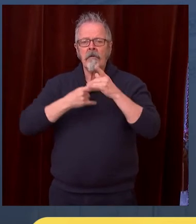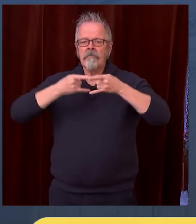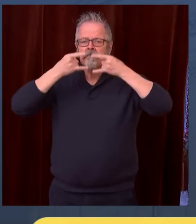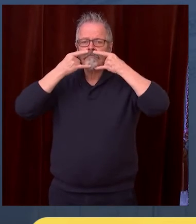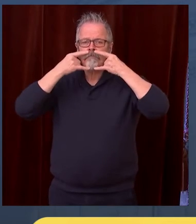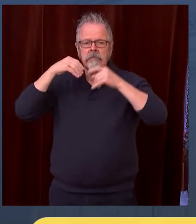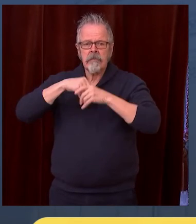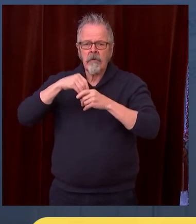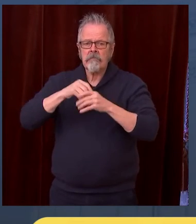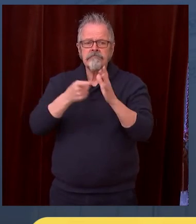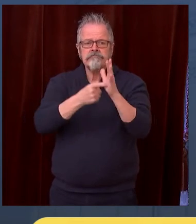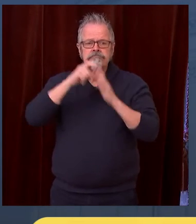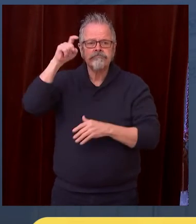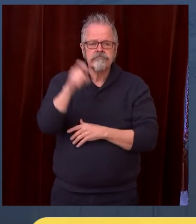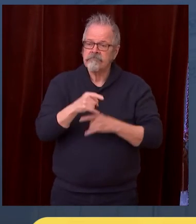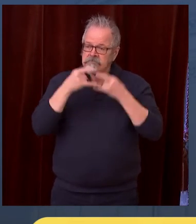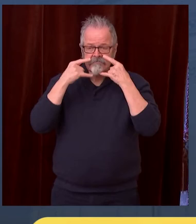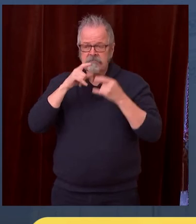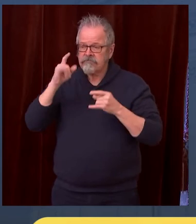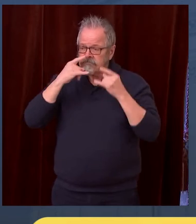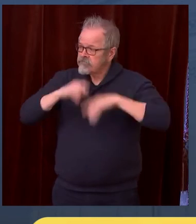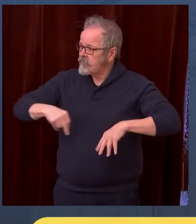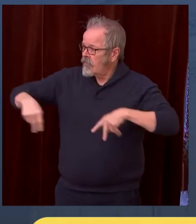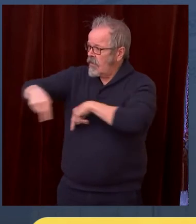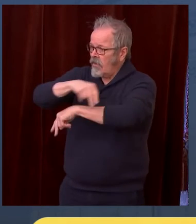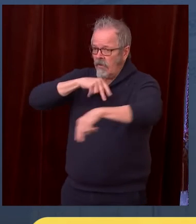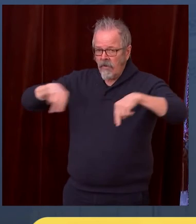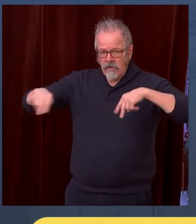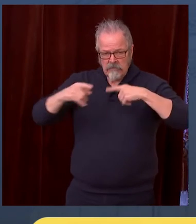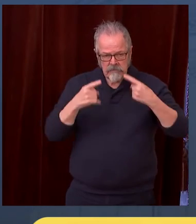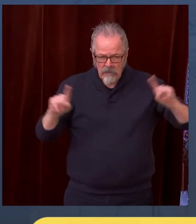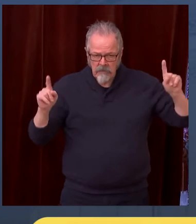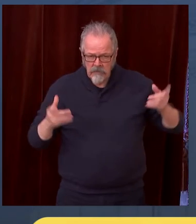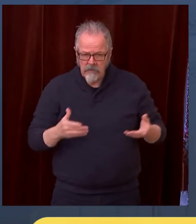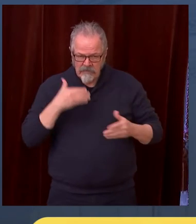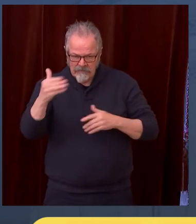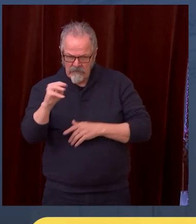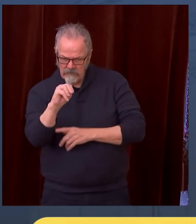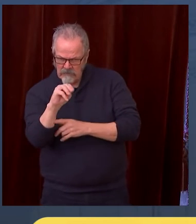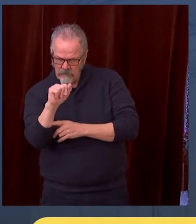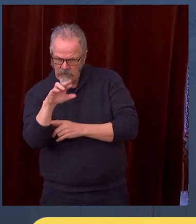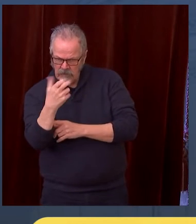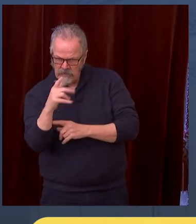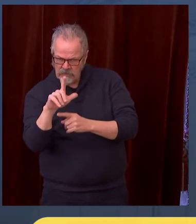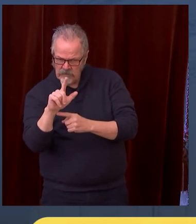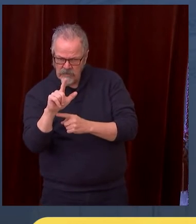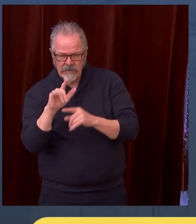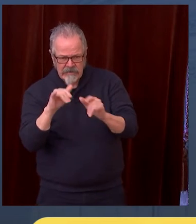We think that's a very important step in the next part of our journey to normality.